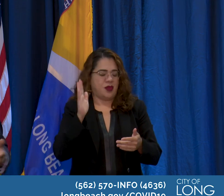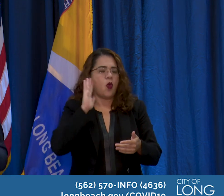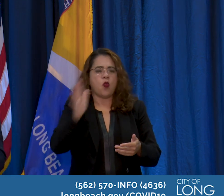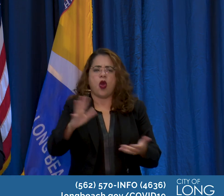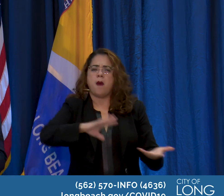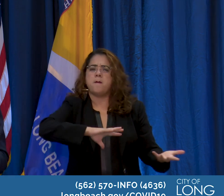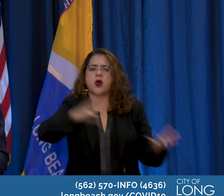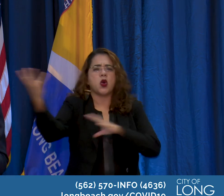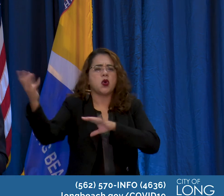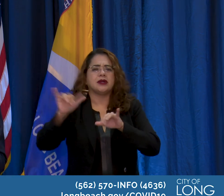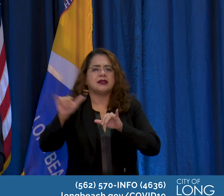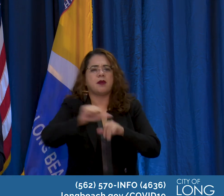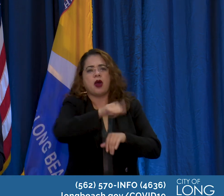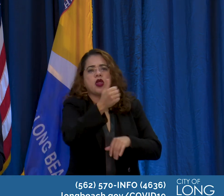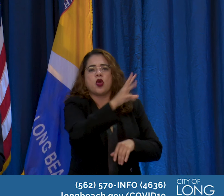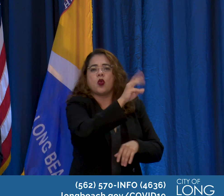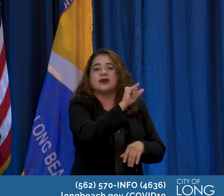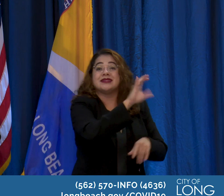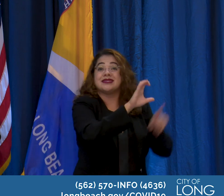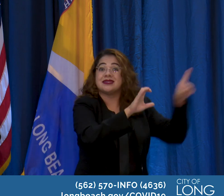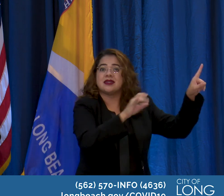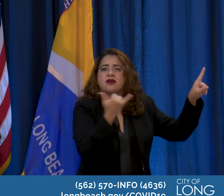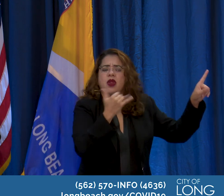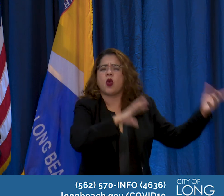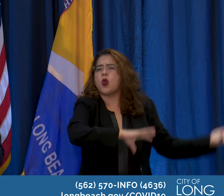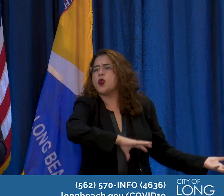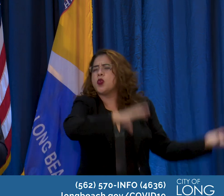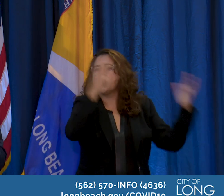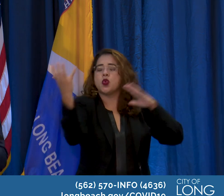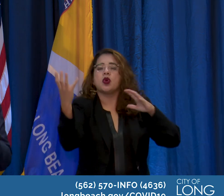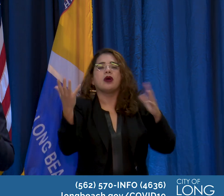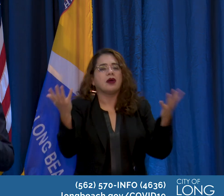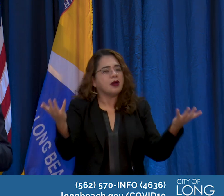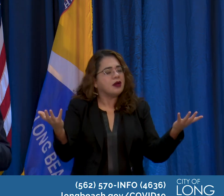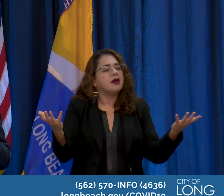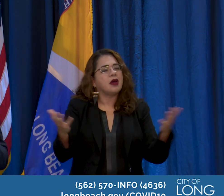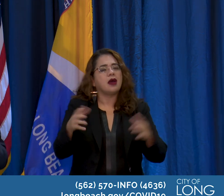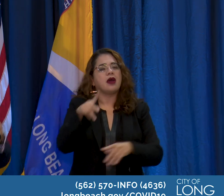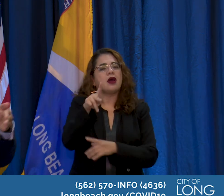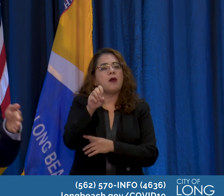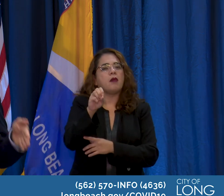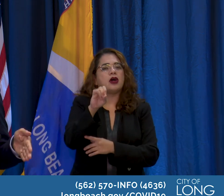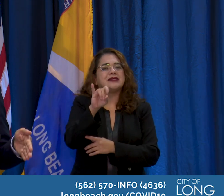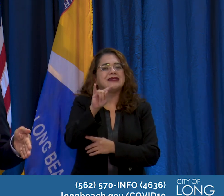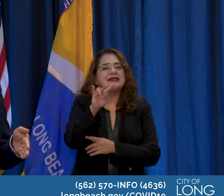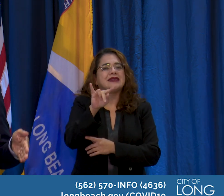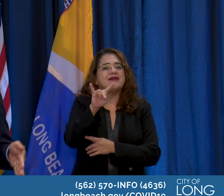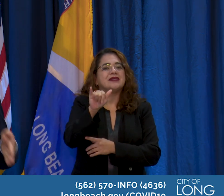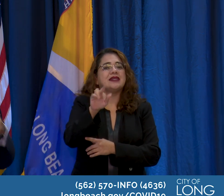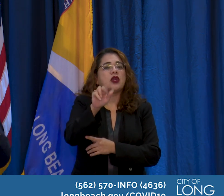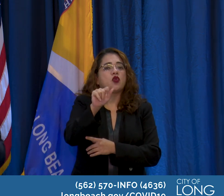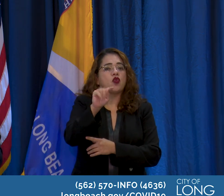So let's just be very clear, that our positivity rate and community transmission is low because